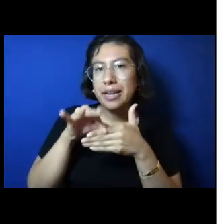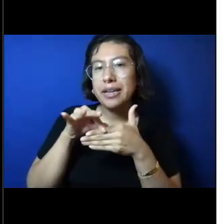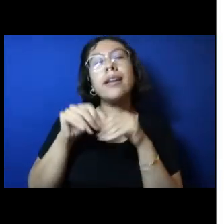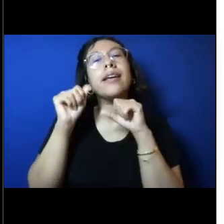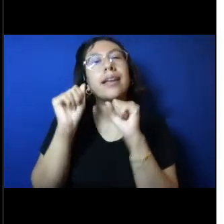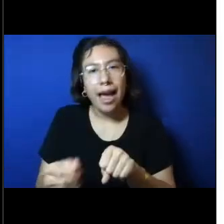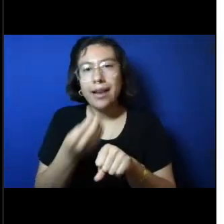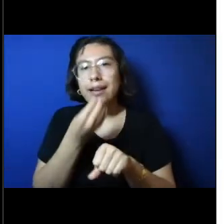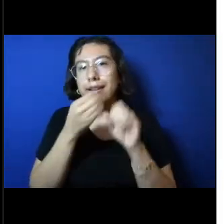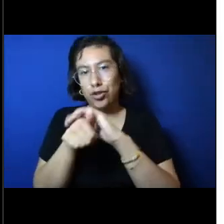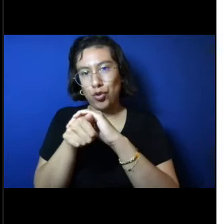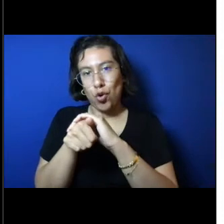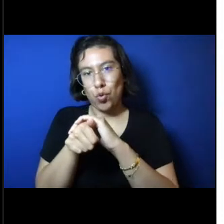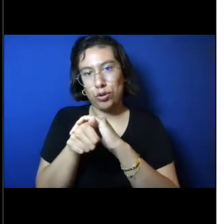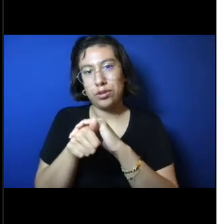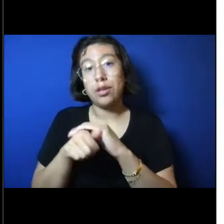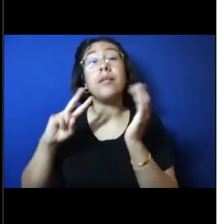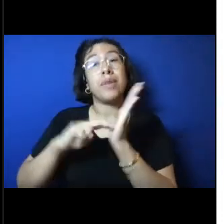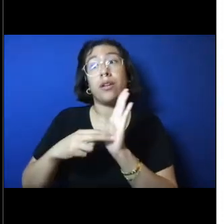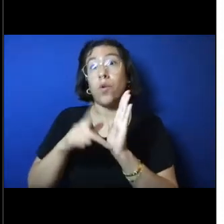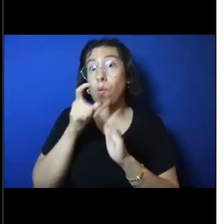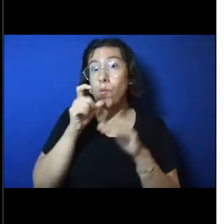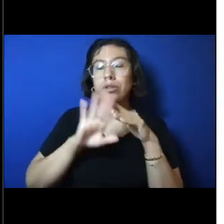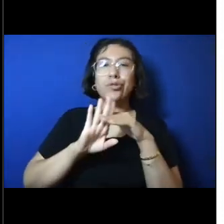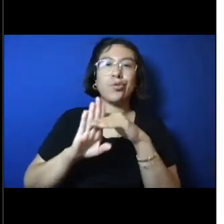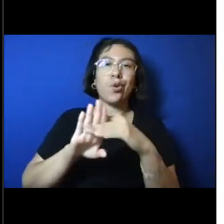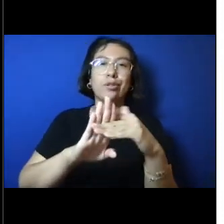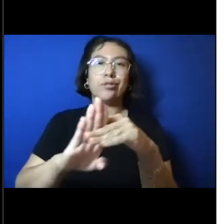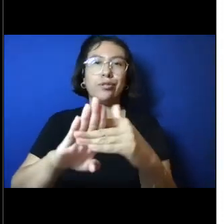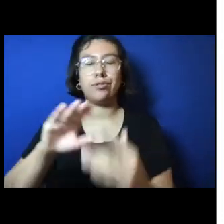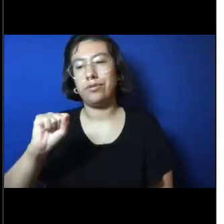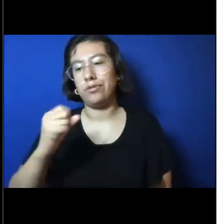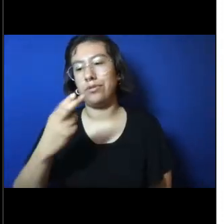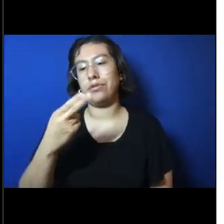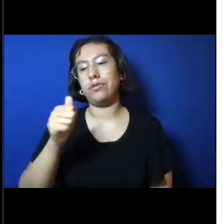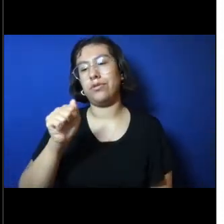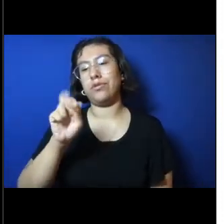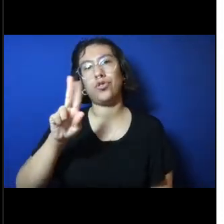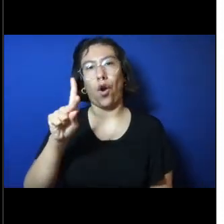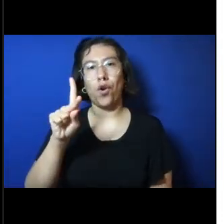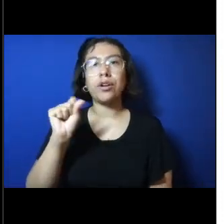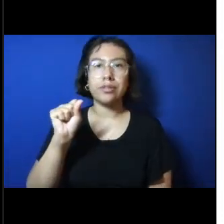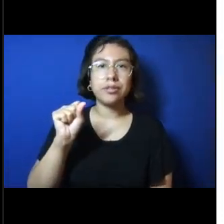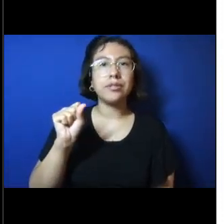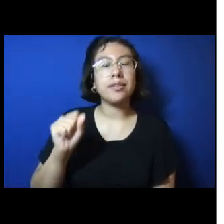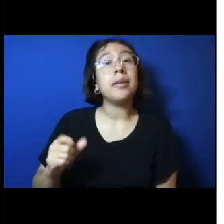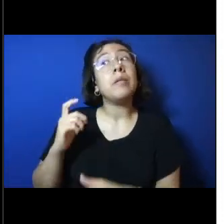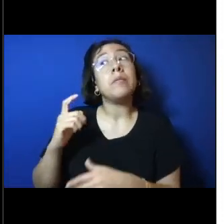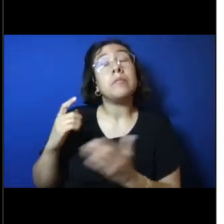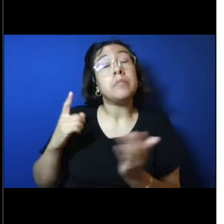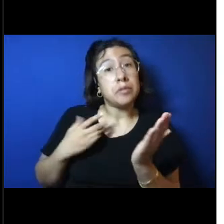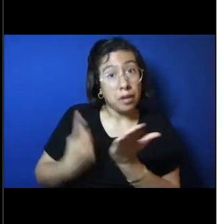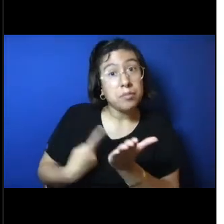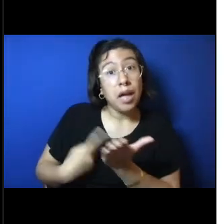And that usually includes sharks. So there are occasions, and sometimes it's been filmed, and sometimes it's been tracked